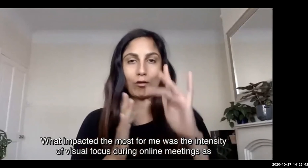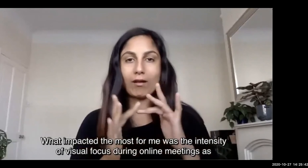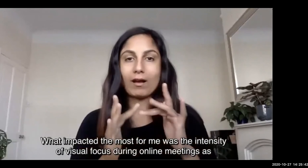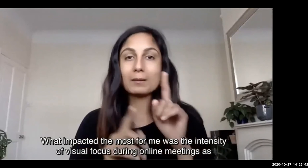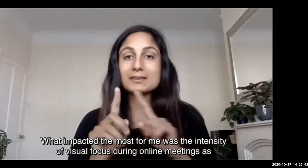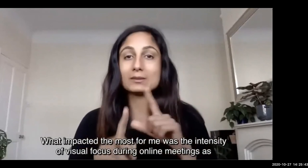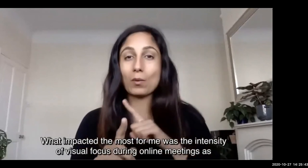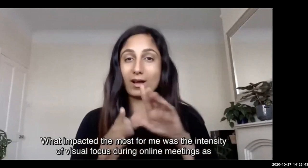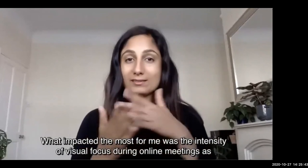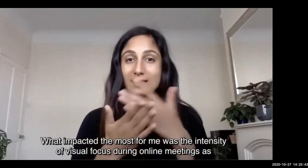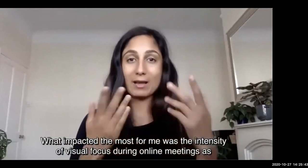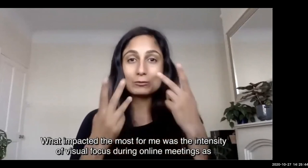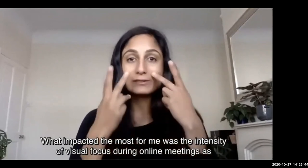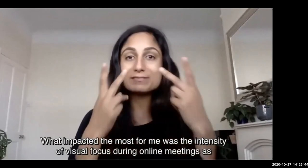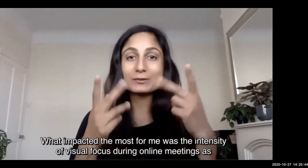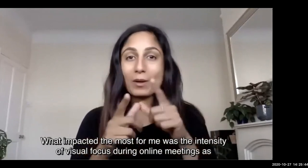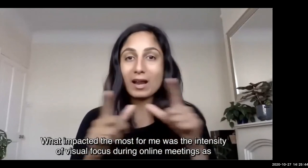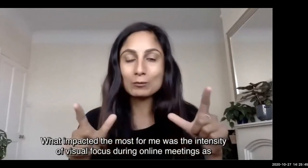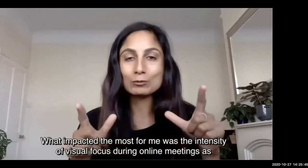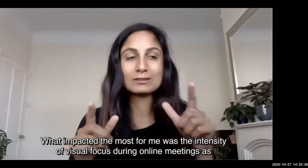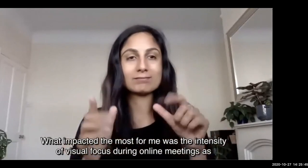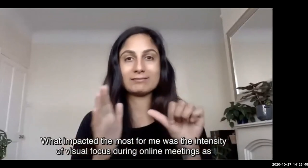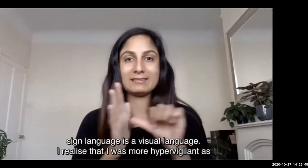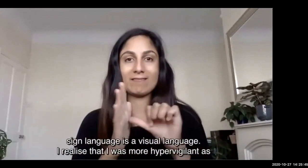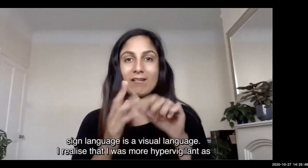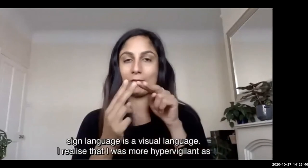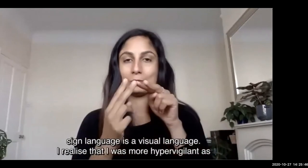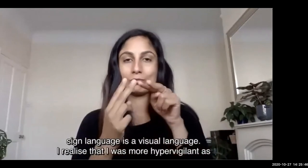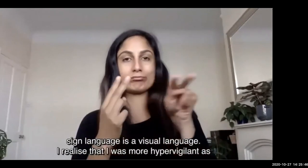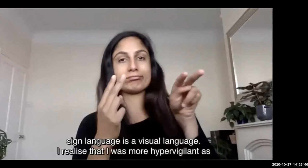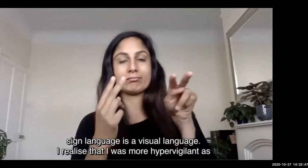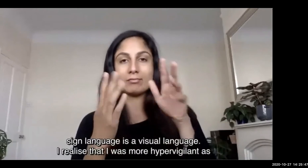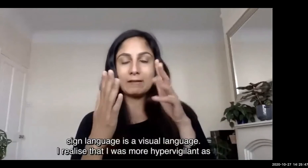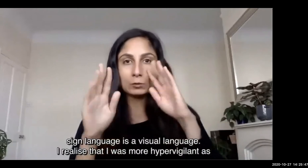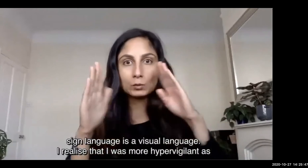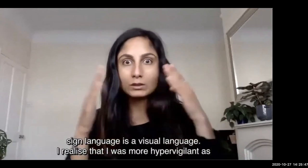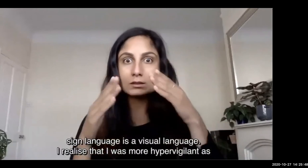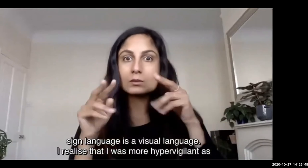of visual focus during online meetings as sign language is a visual language